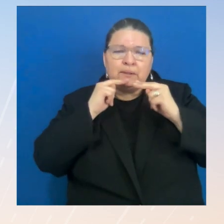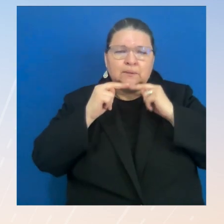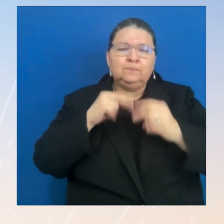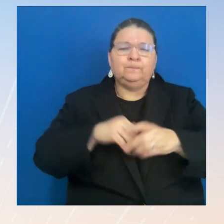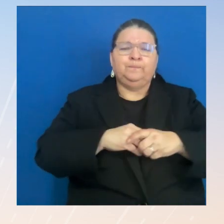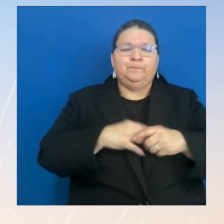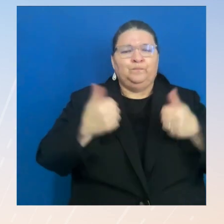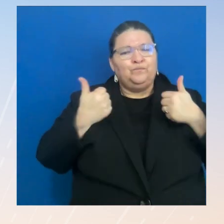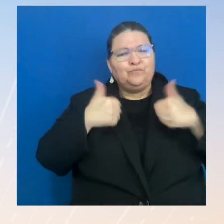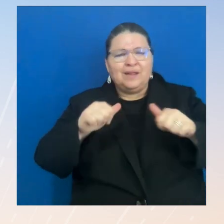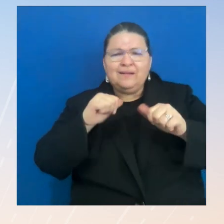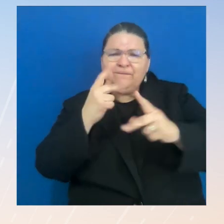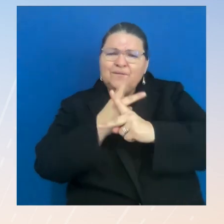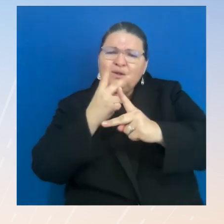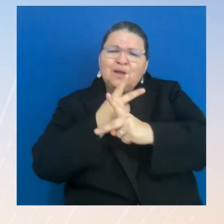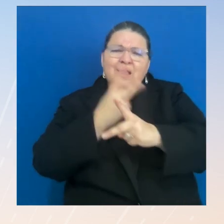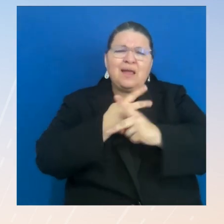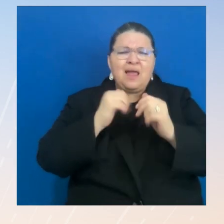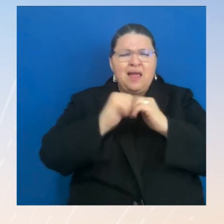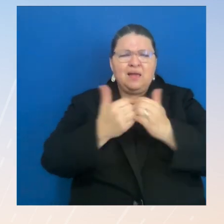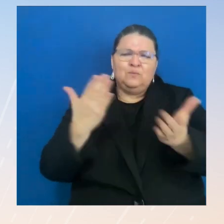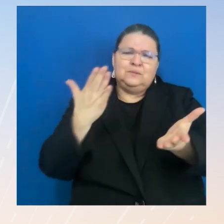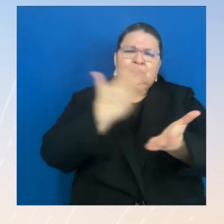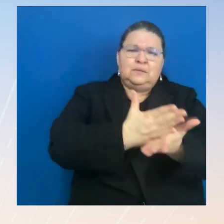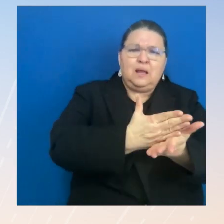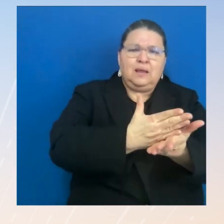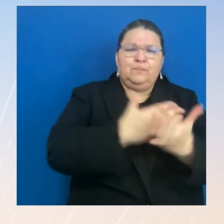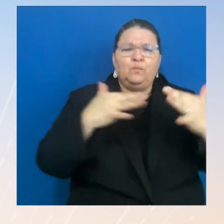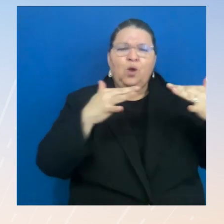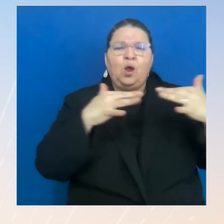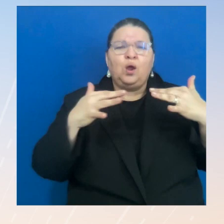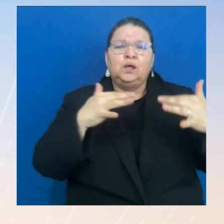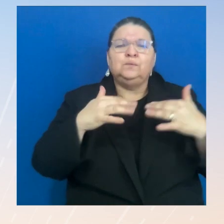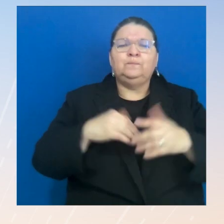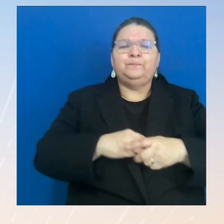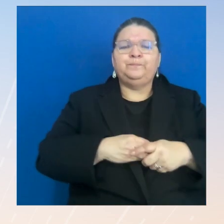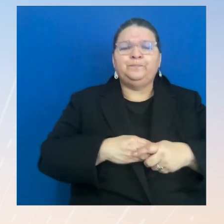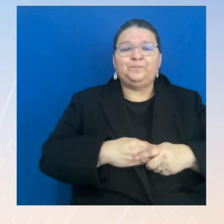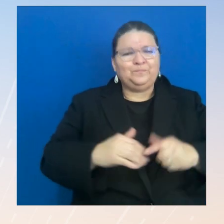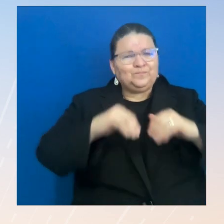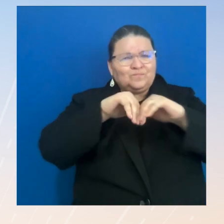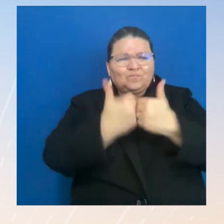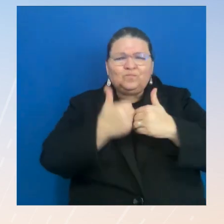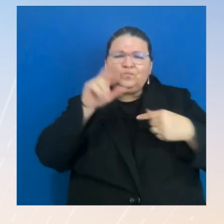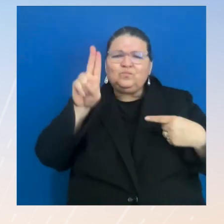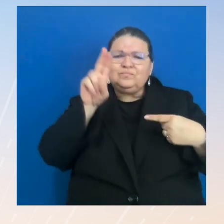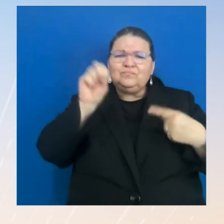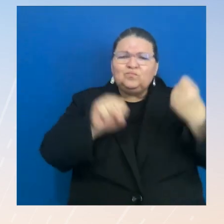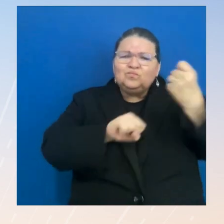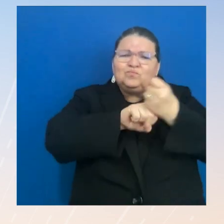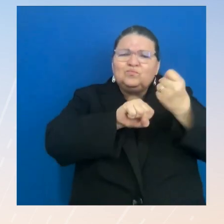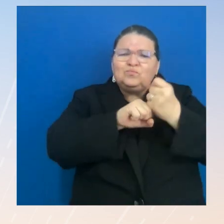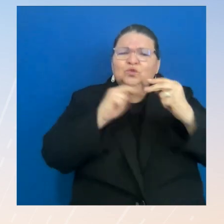What is the U.S. doing to push those negotiations forward? Ms. Psaki: Well, one of the steps we've taken -- a significant one --